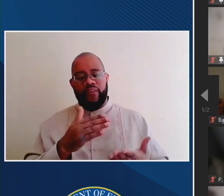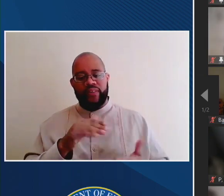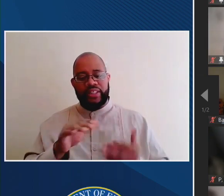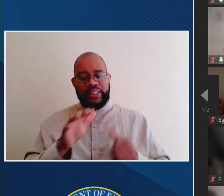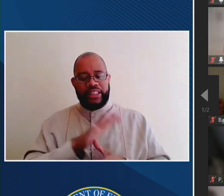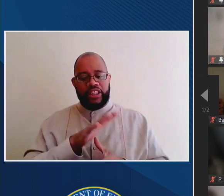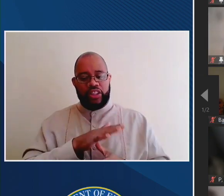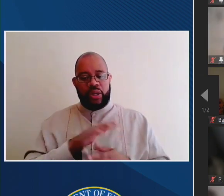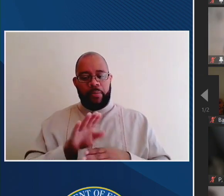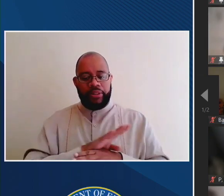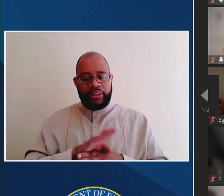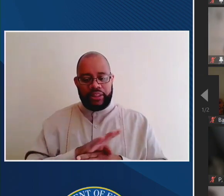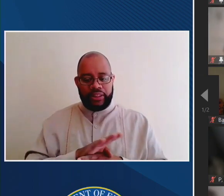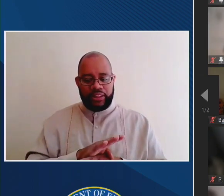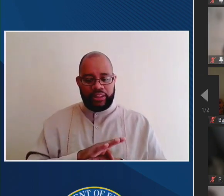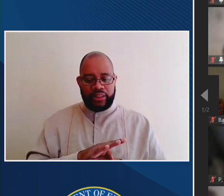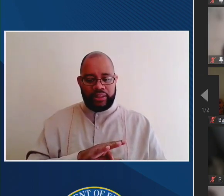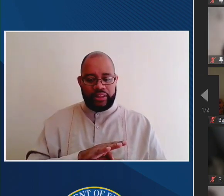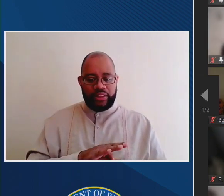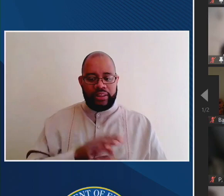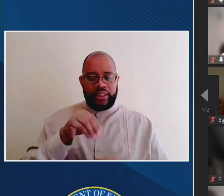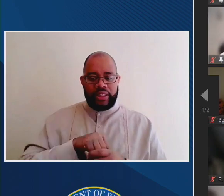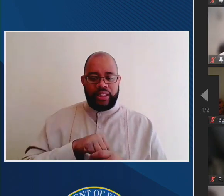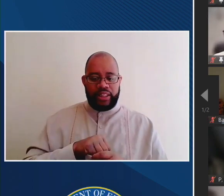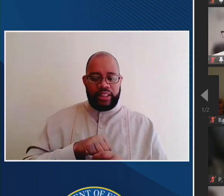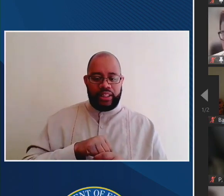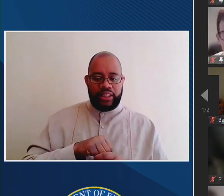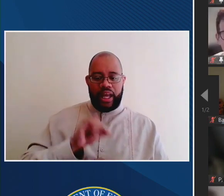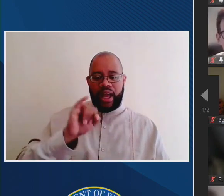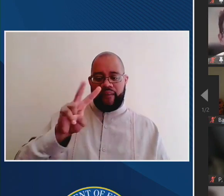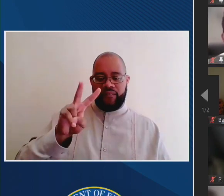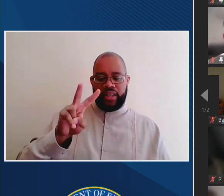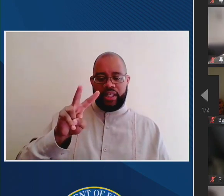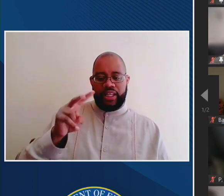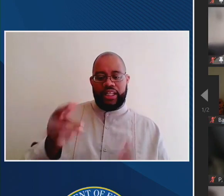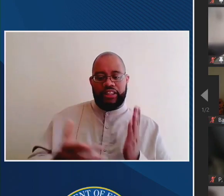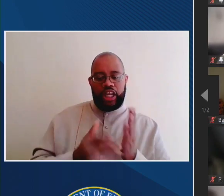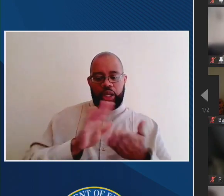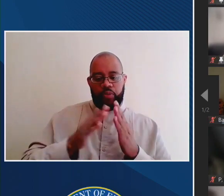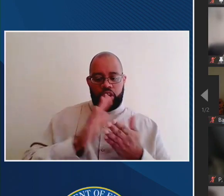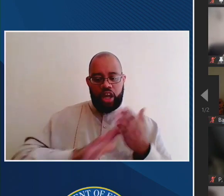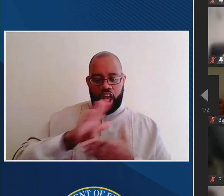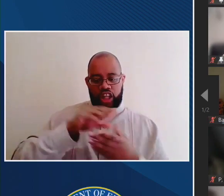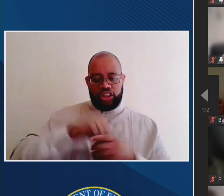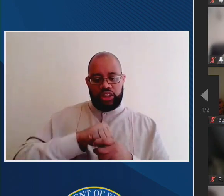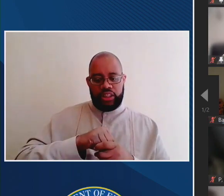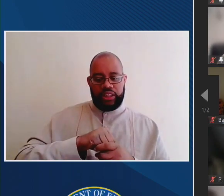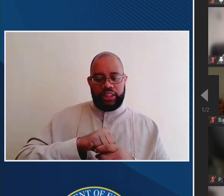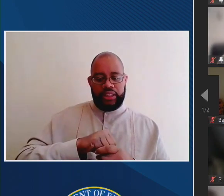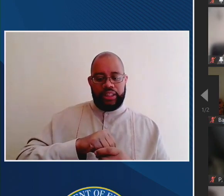Community College in Indiana. Okay. Civil rights organization and